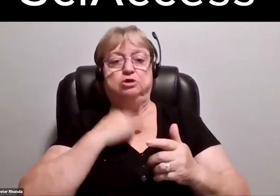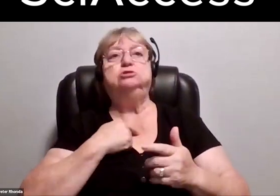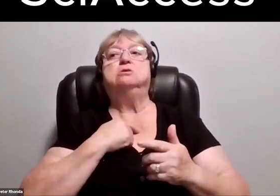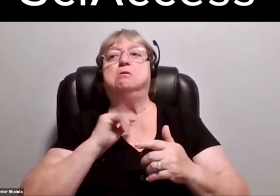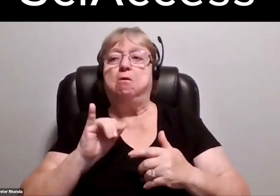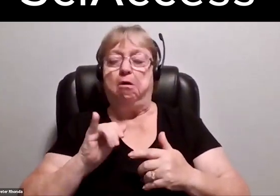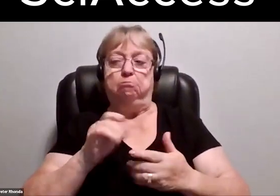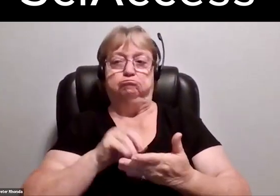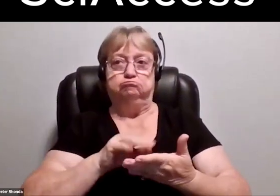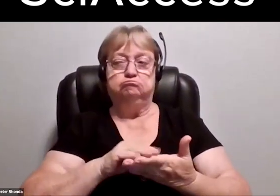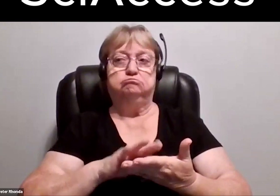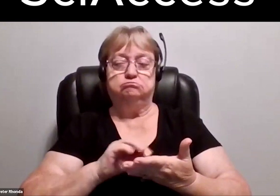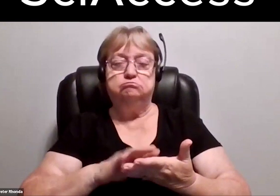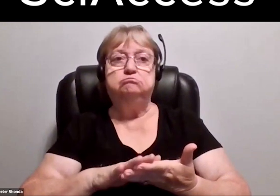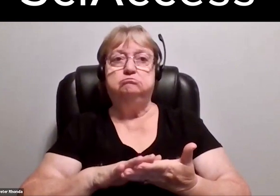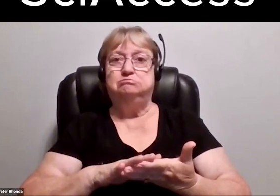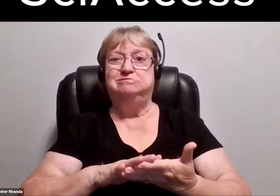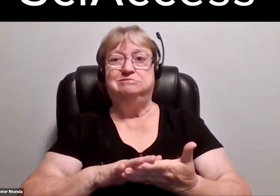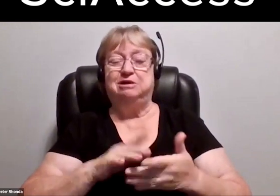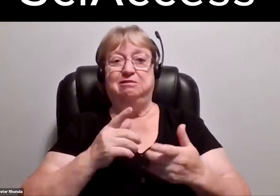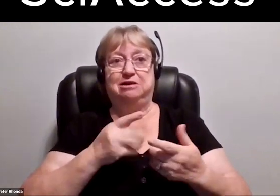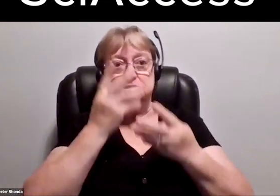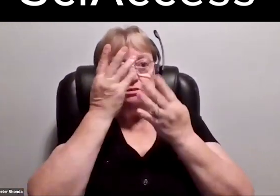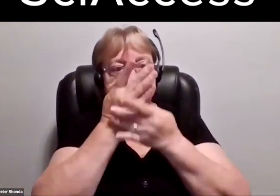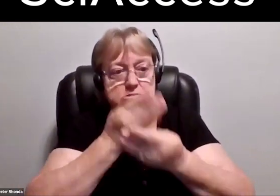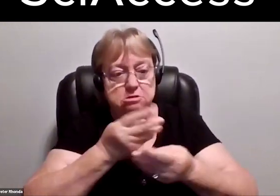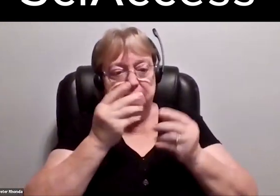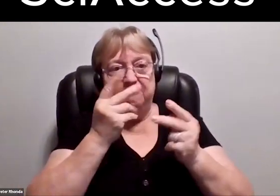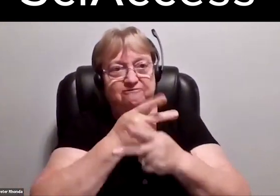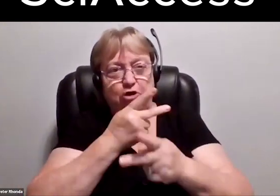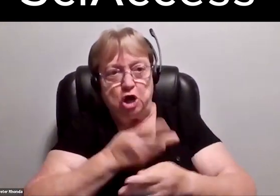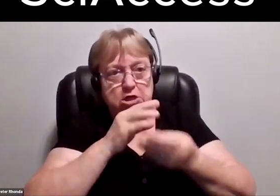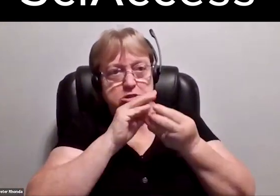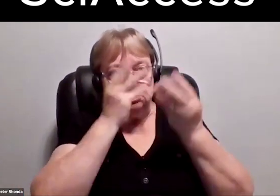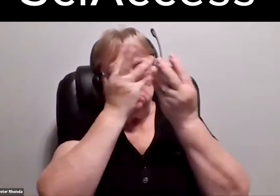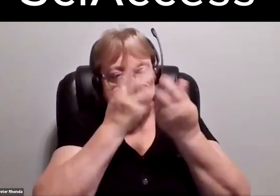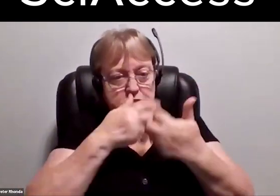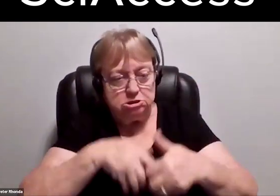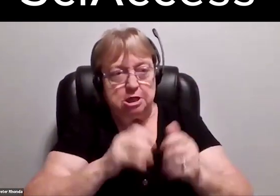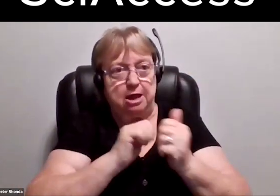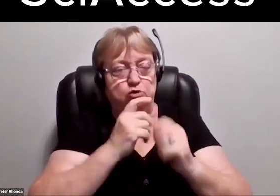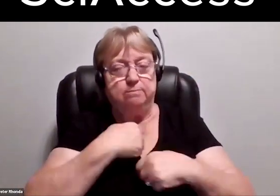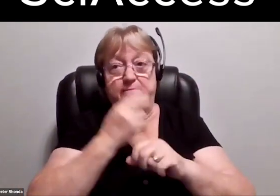trying to make this as fun as possible for the students. This is something I think a lot of us know already,